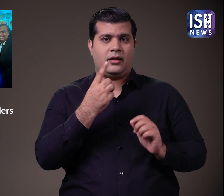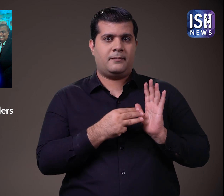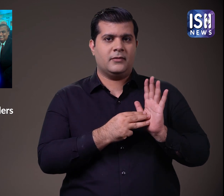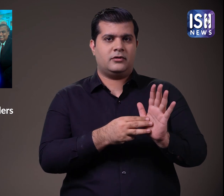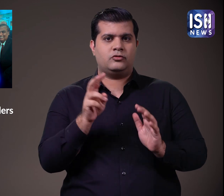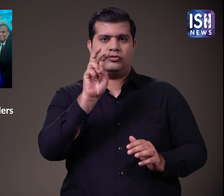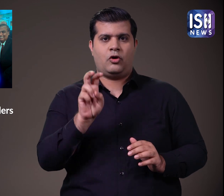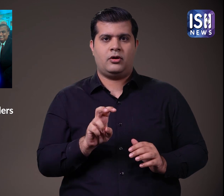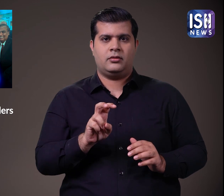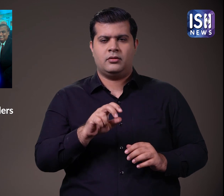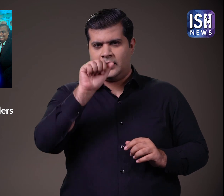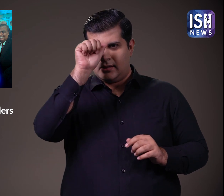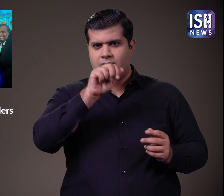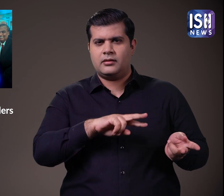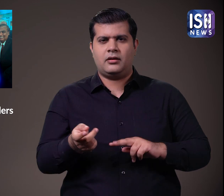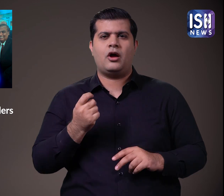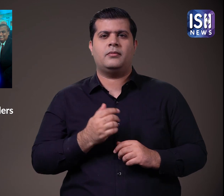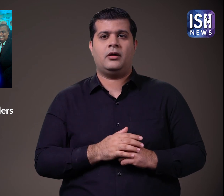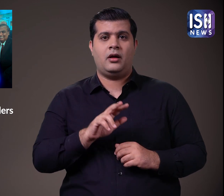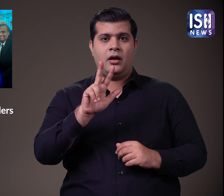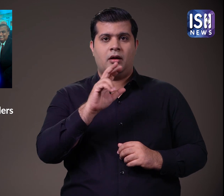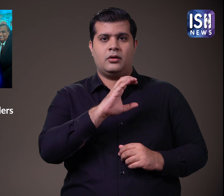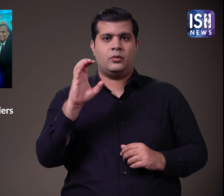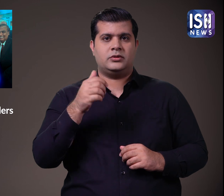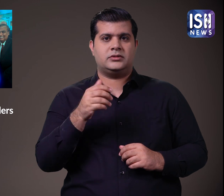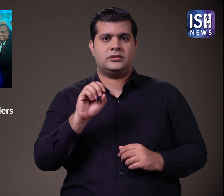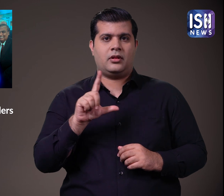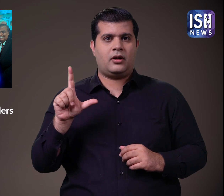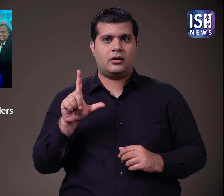$1 Million! Which is around ₹8.6 Crore